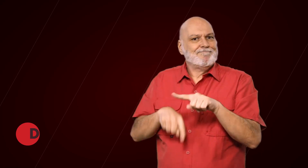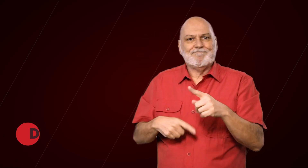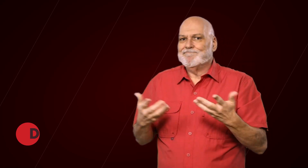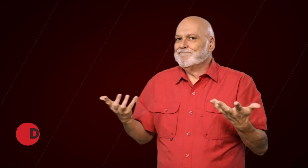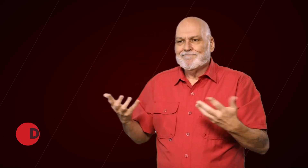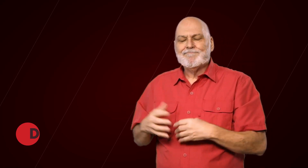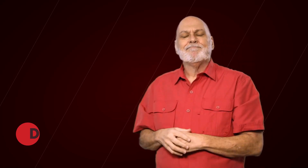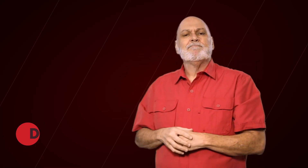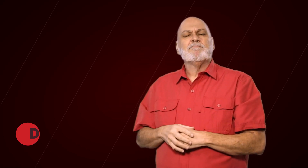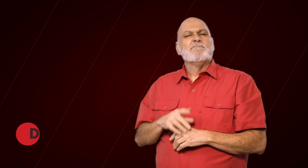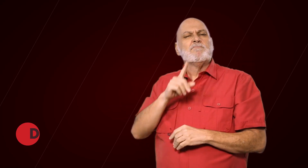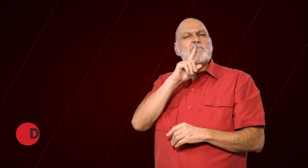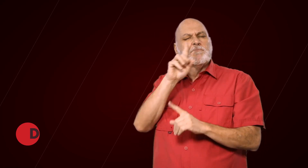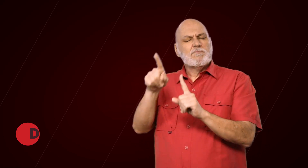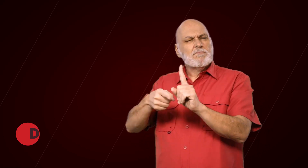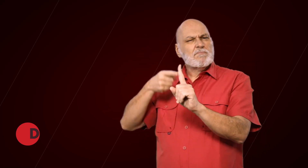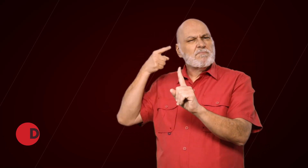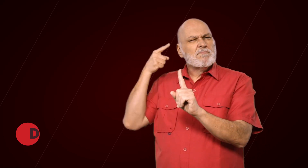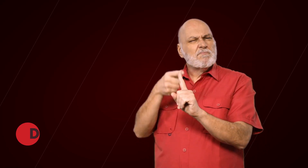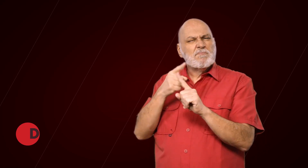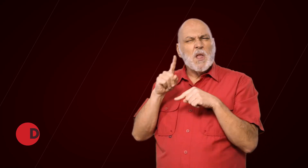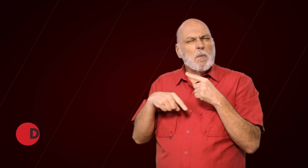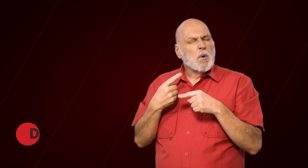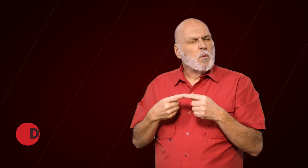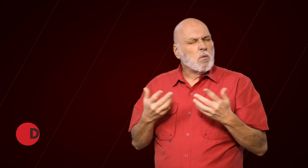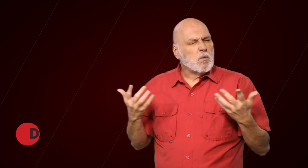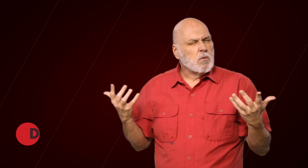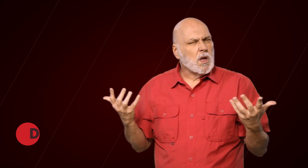What was it about?